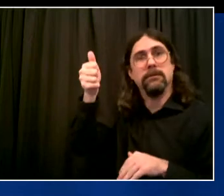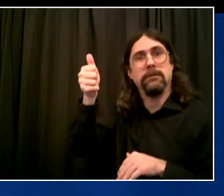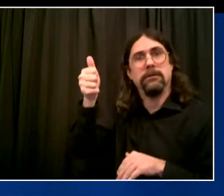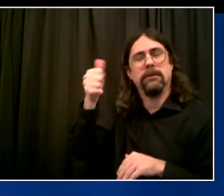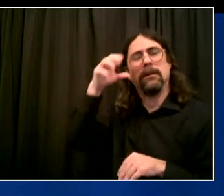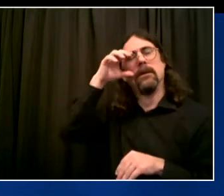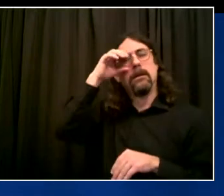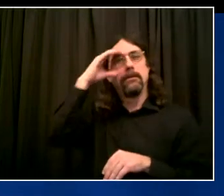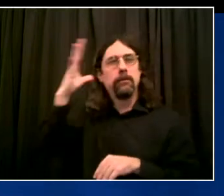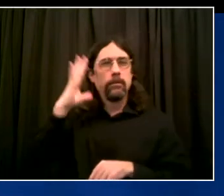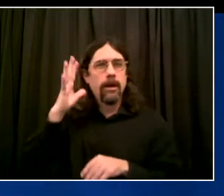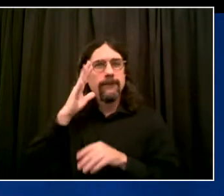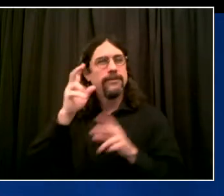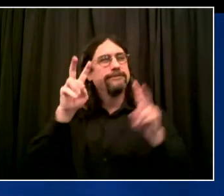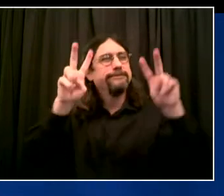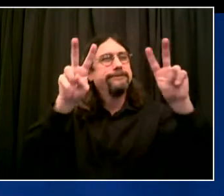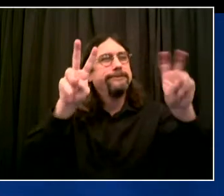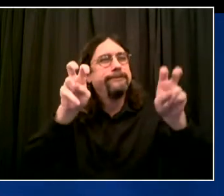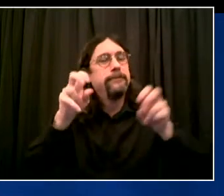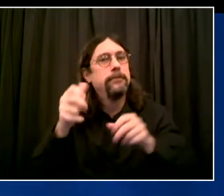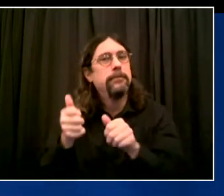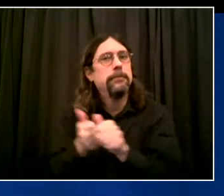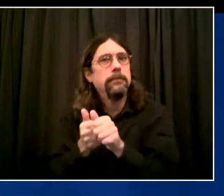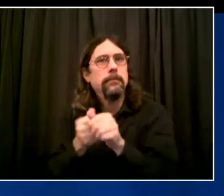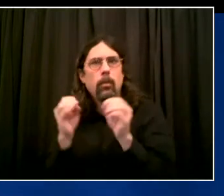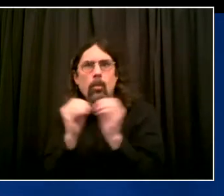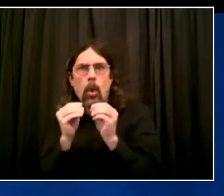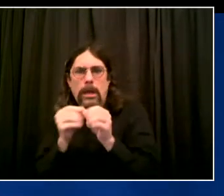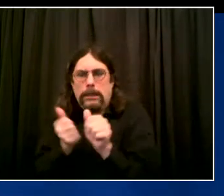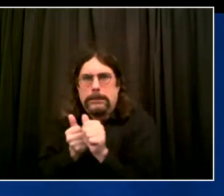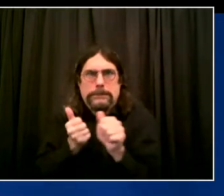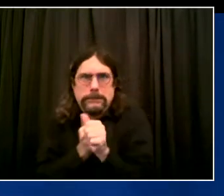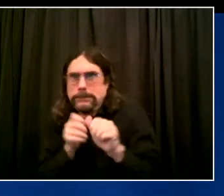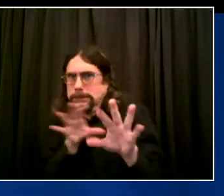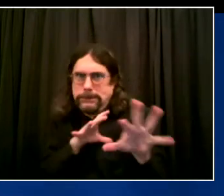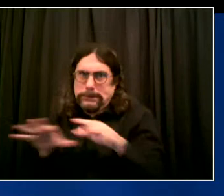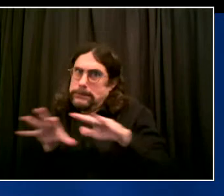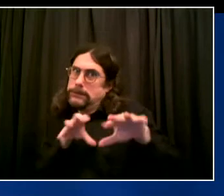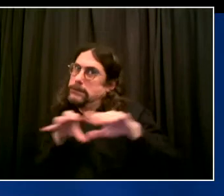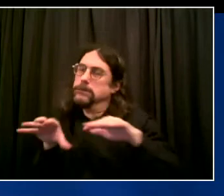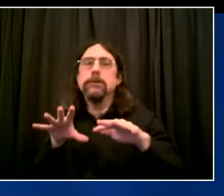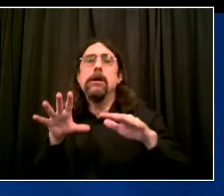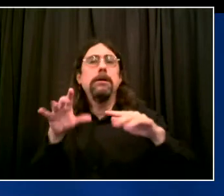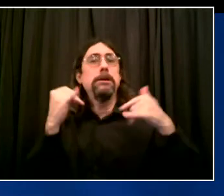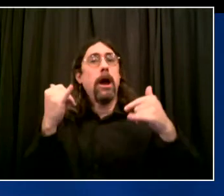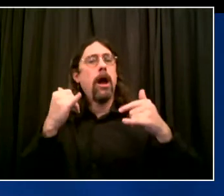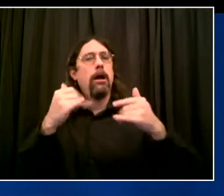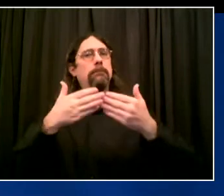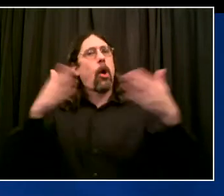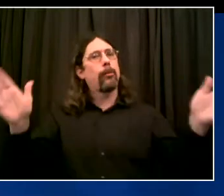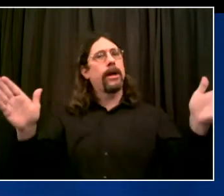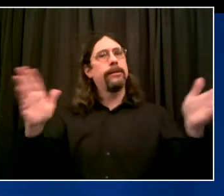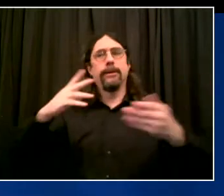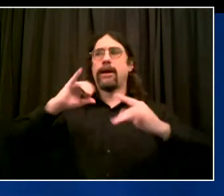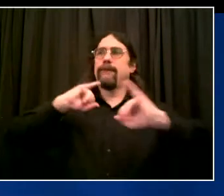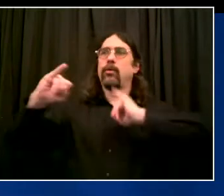PROTECT AND SERVE AND GET TO KNOW THEM FROM AN EARLY STEP. ONE OF THE THINGS WE HEERE